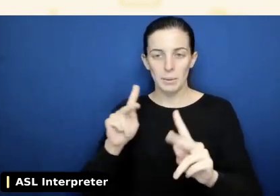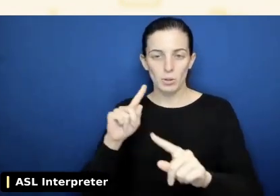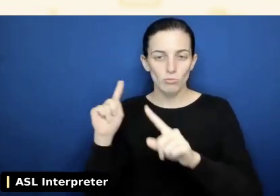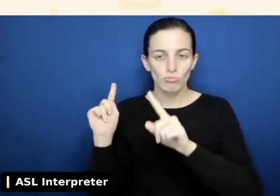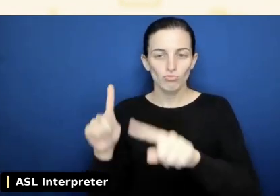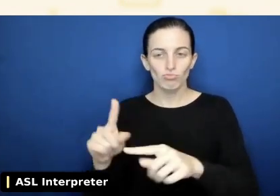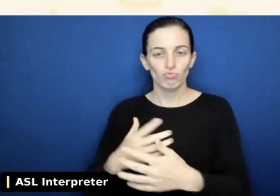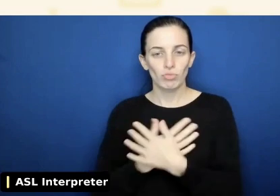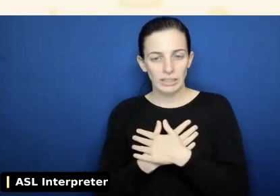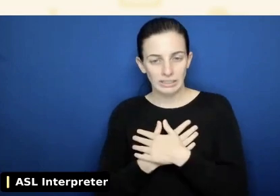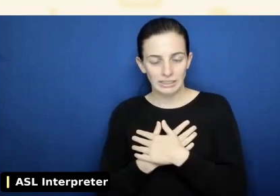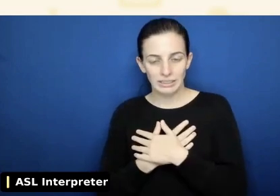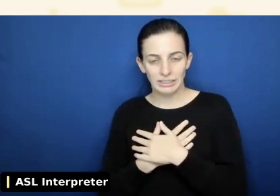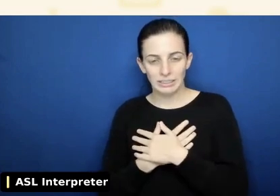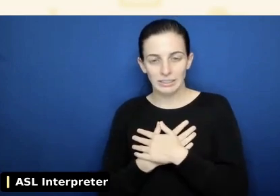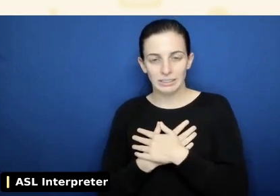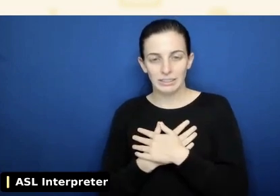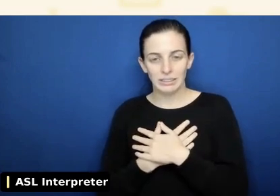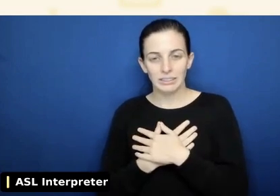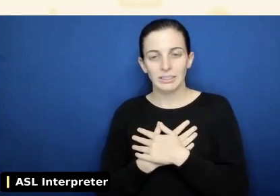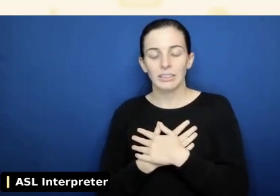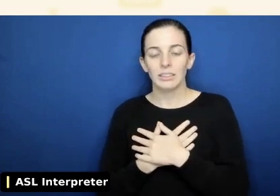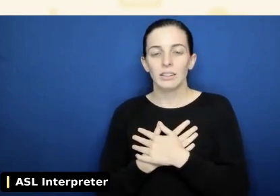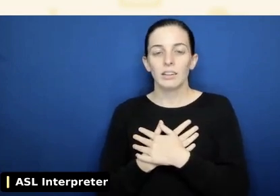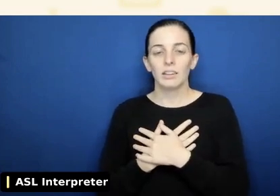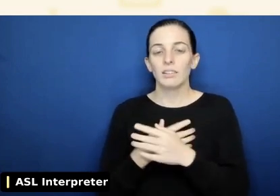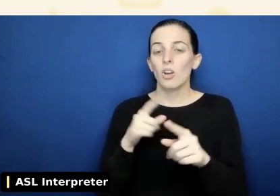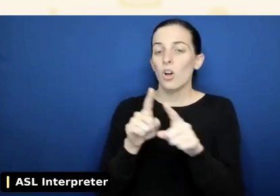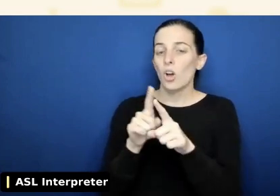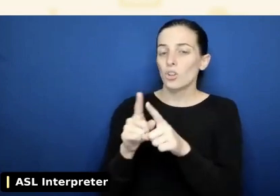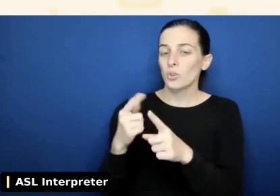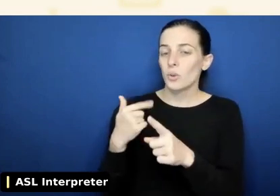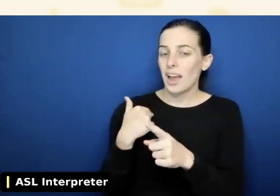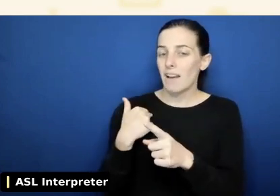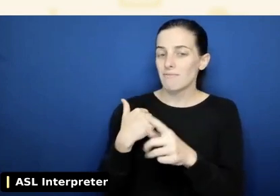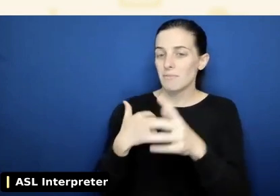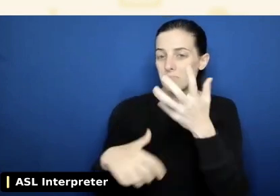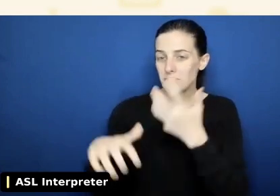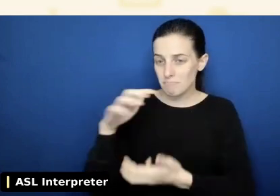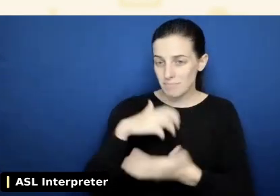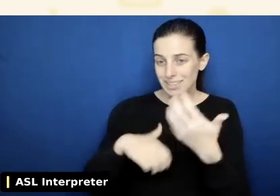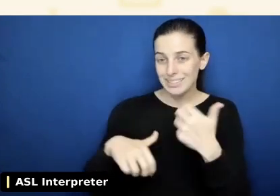and make sure that you can have some seating positions,